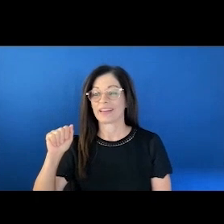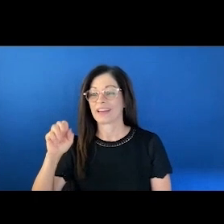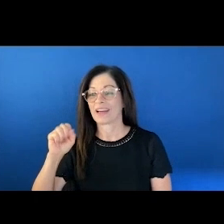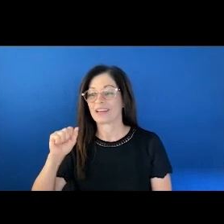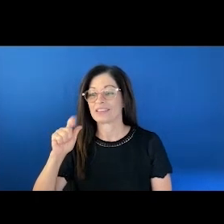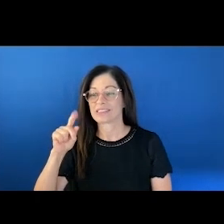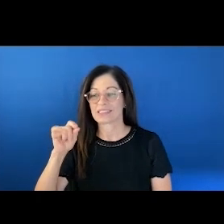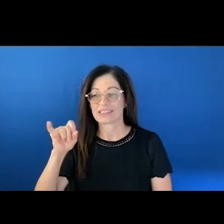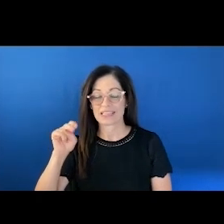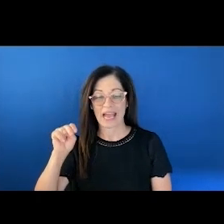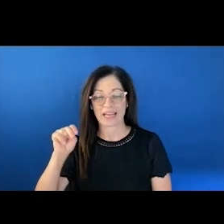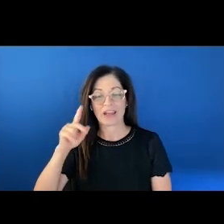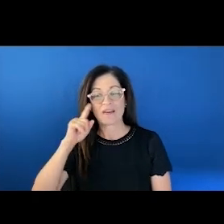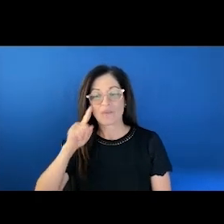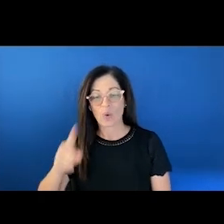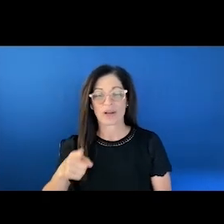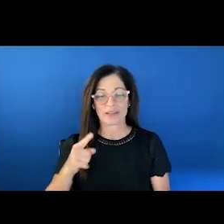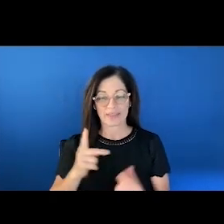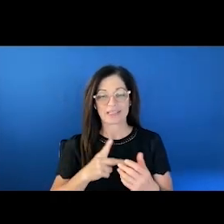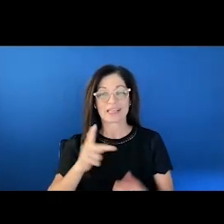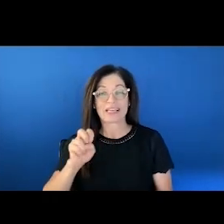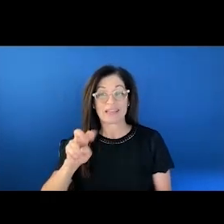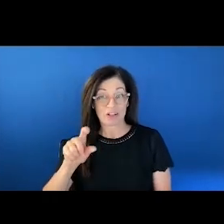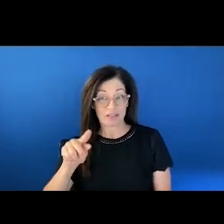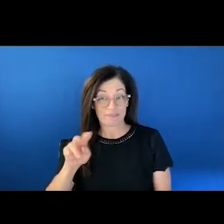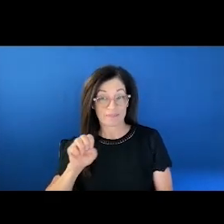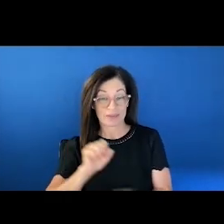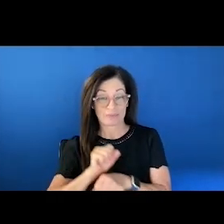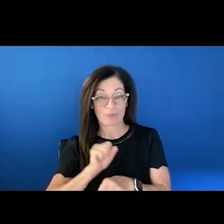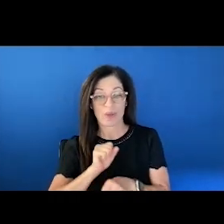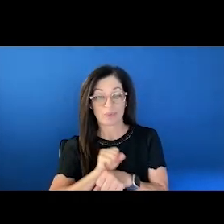Manager of Evolve Employment, the project and website we’ll be discussing today.